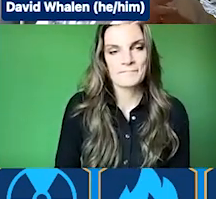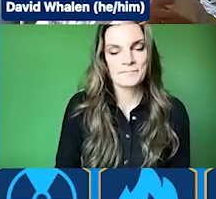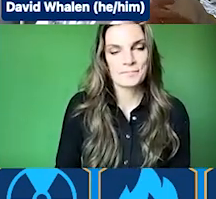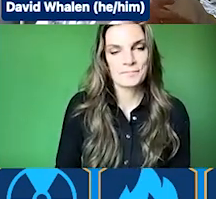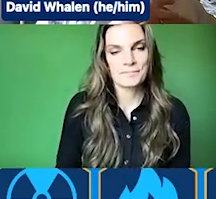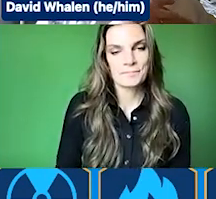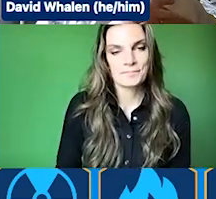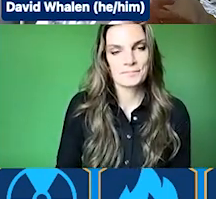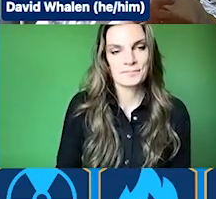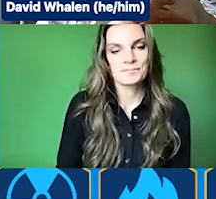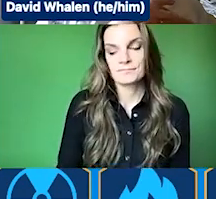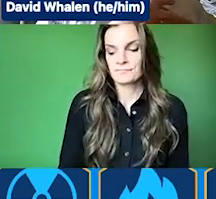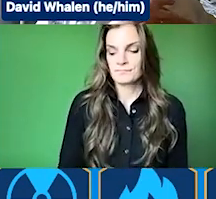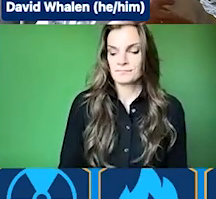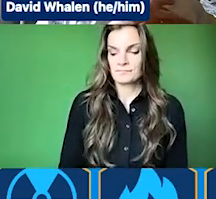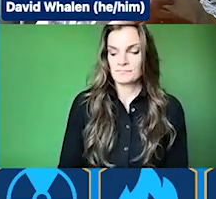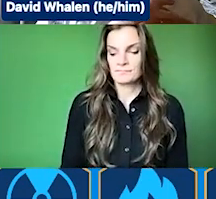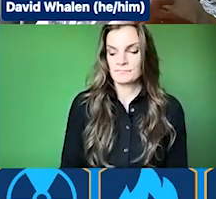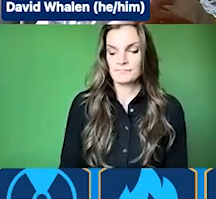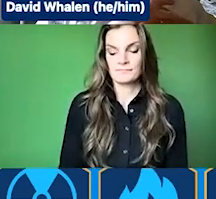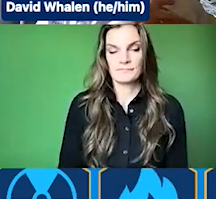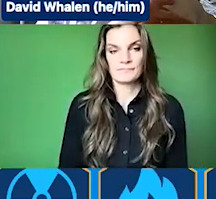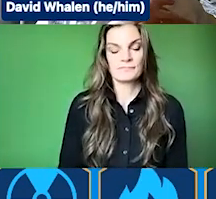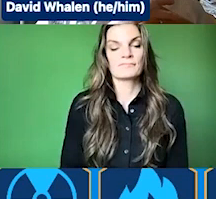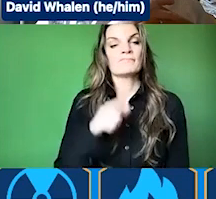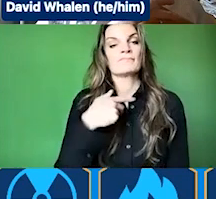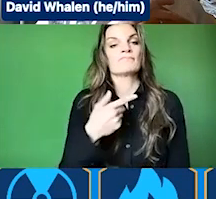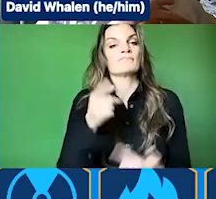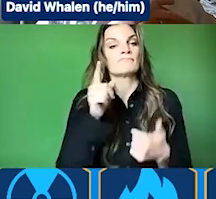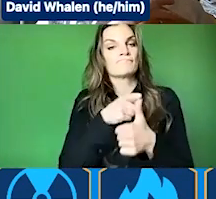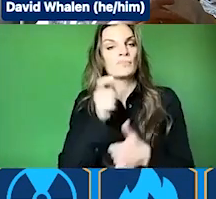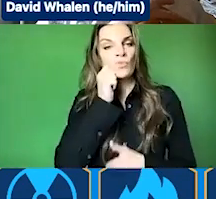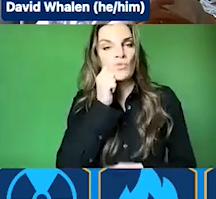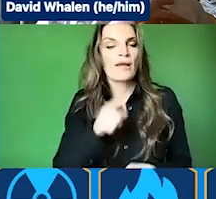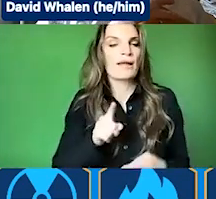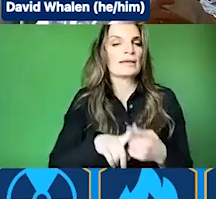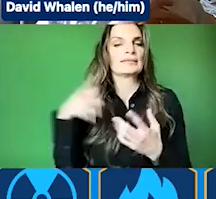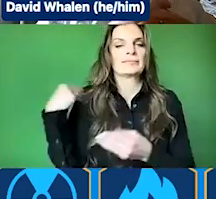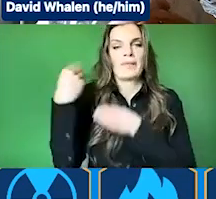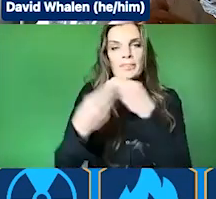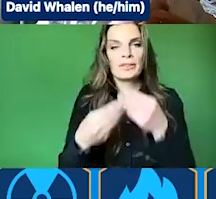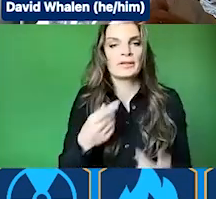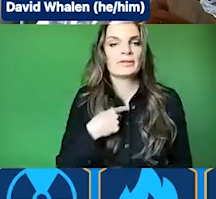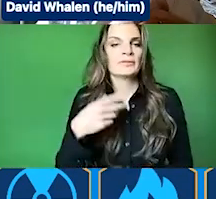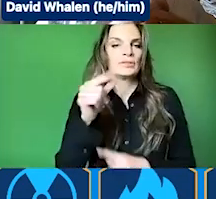picture which recognizes race, one race, two ethnicity, three gender identity, four class.